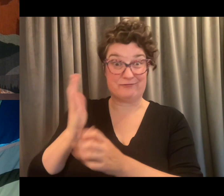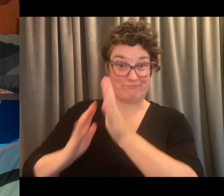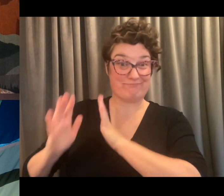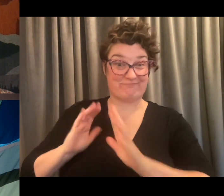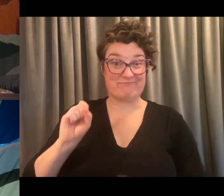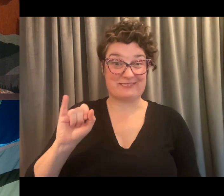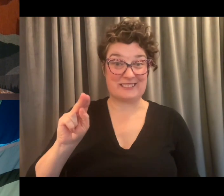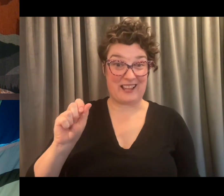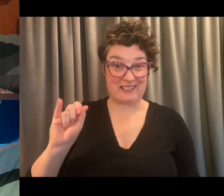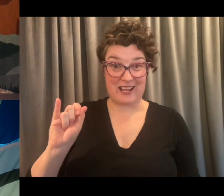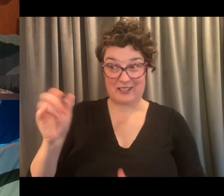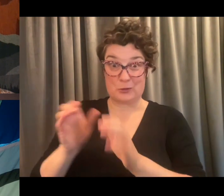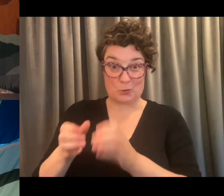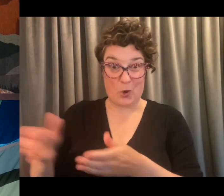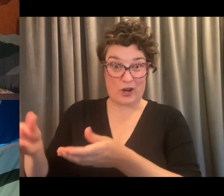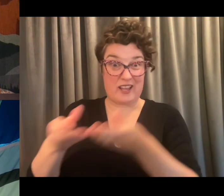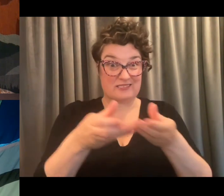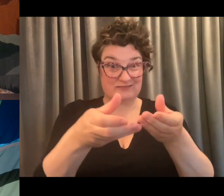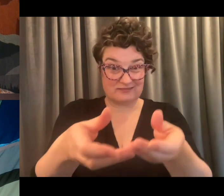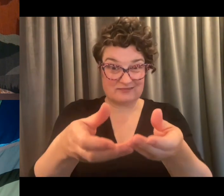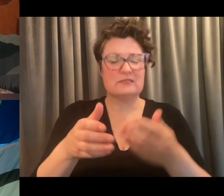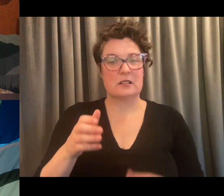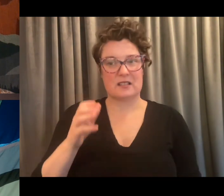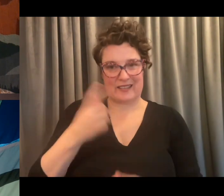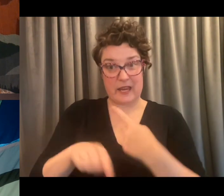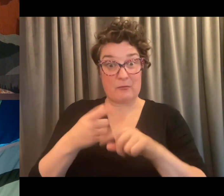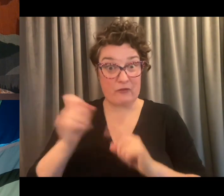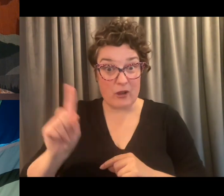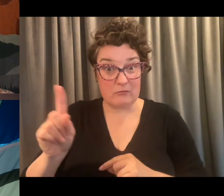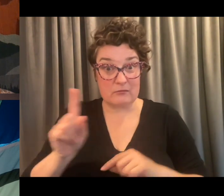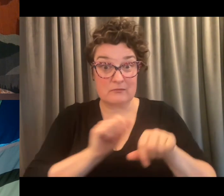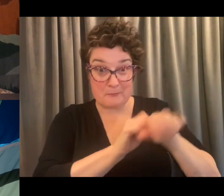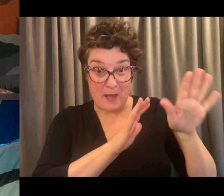the Torah came from the mountain, it came from the essence, the energy of the earth.